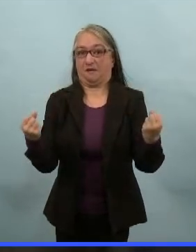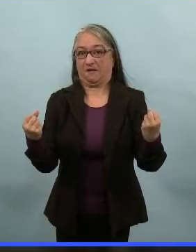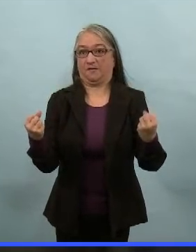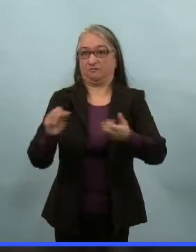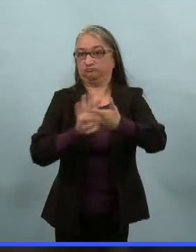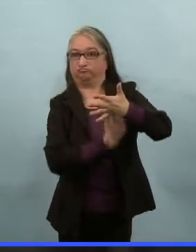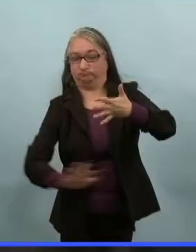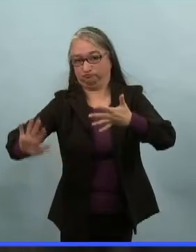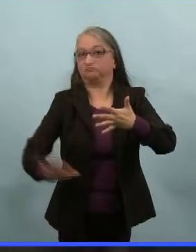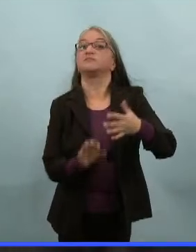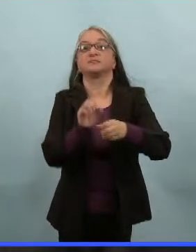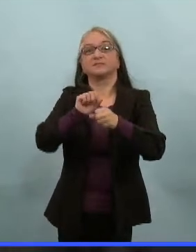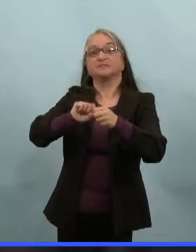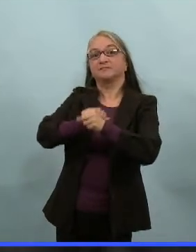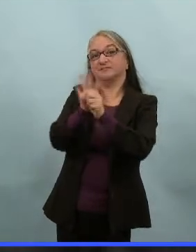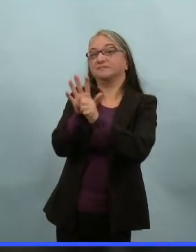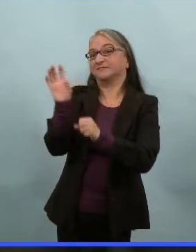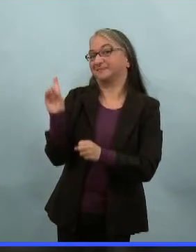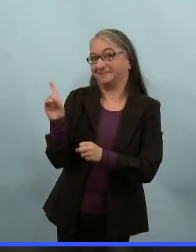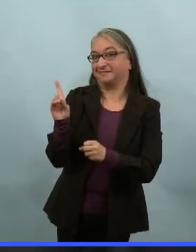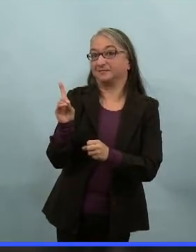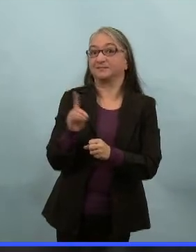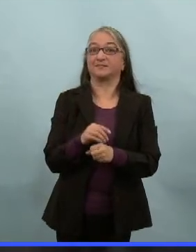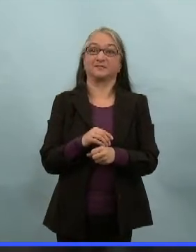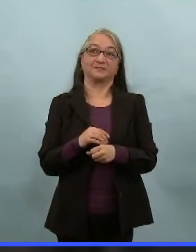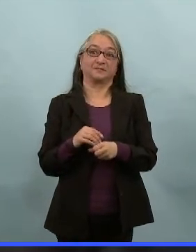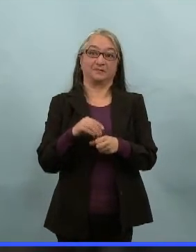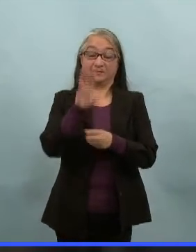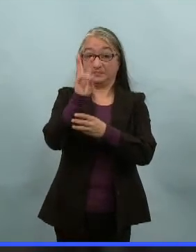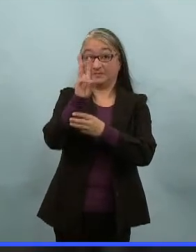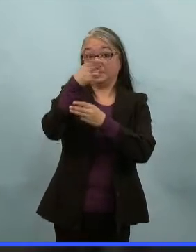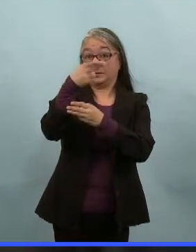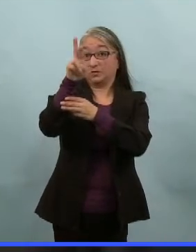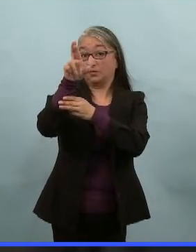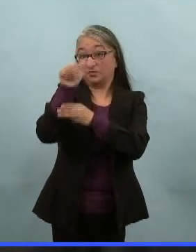within the wha don't get me wrong we still have it but the vast majority of cases are omniground